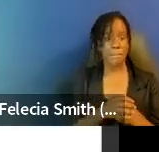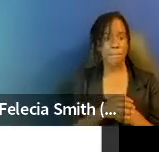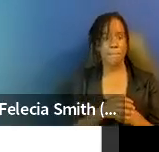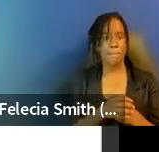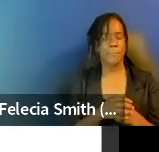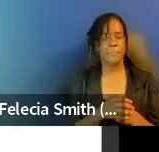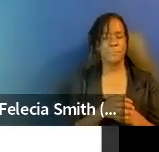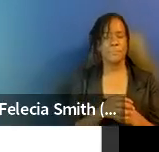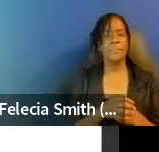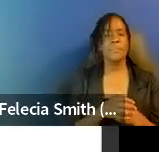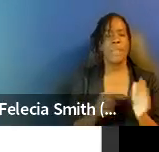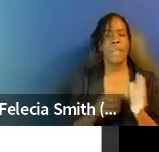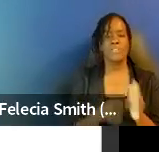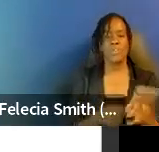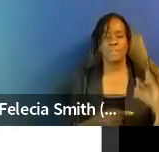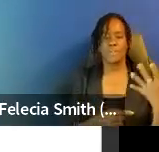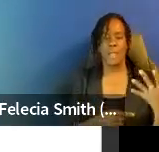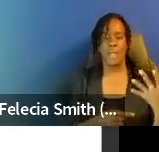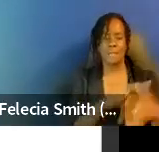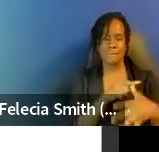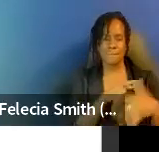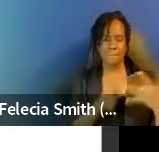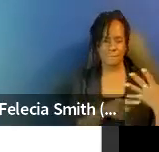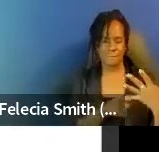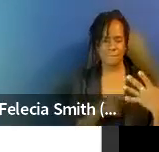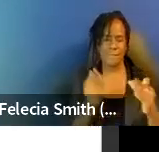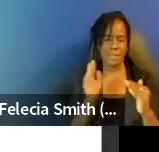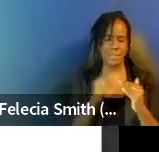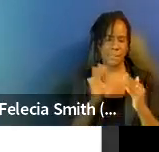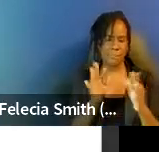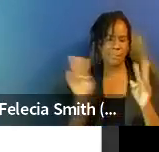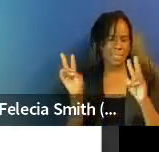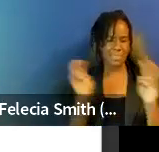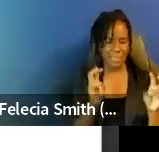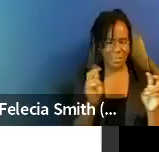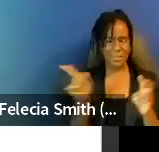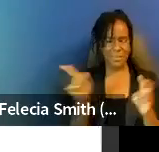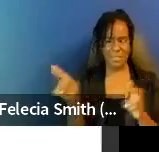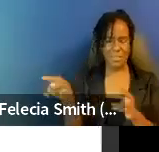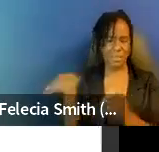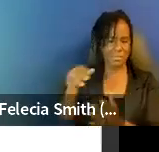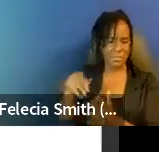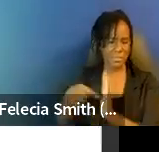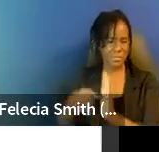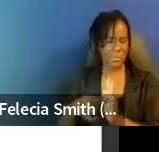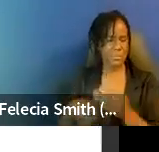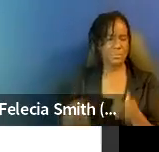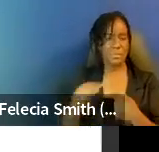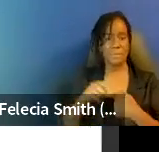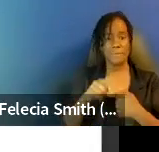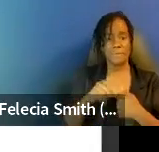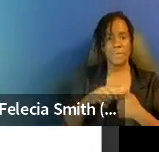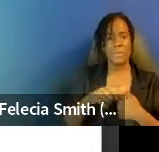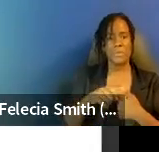In this context talking about Rochelle and ethnic groups, social and gender minority groups and people with